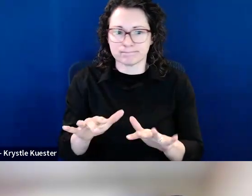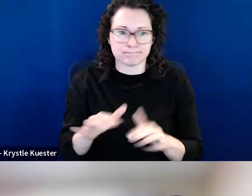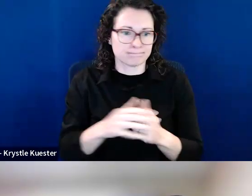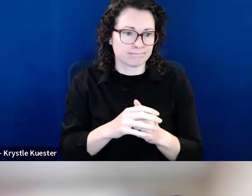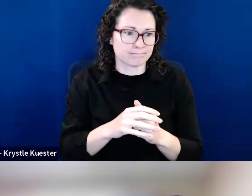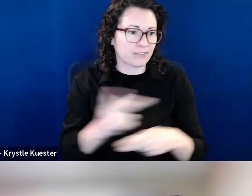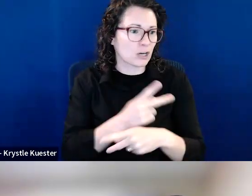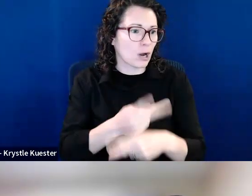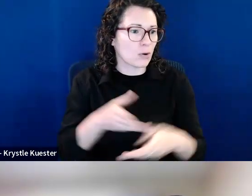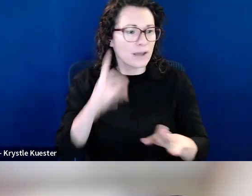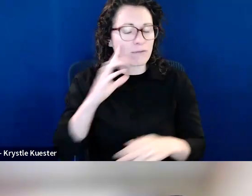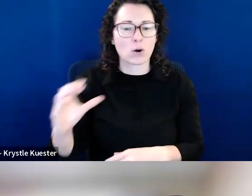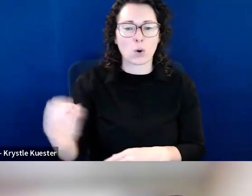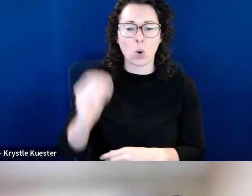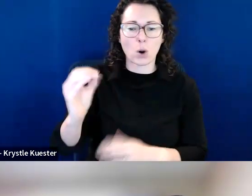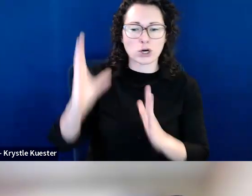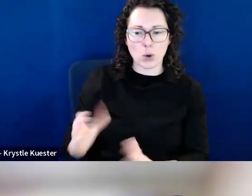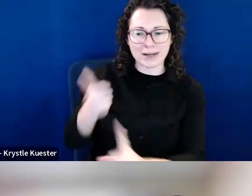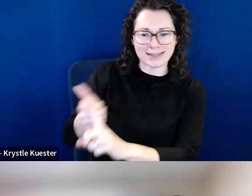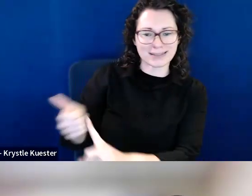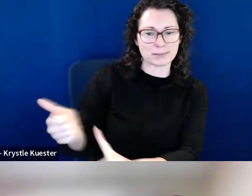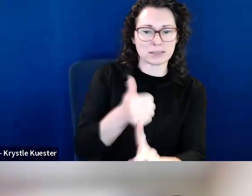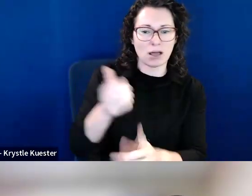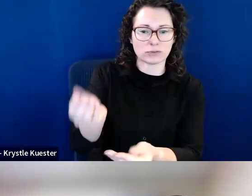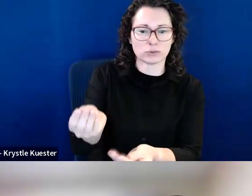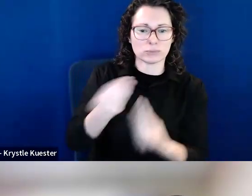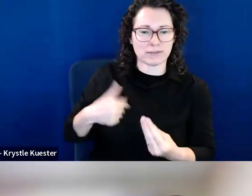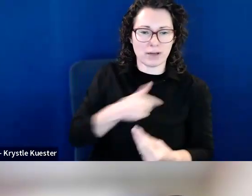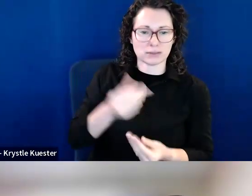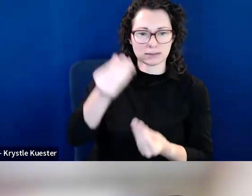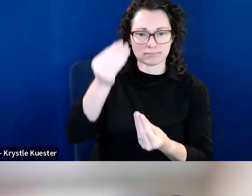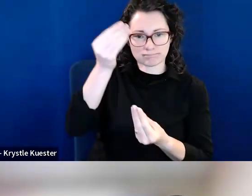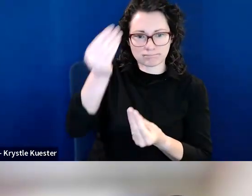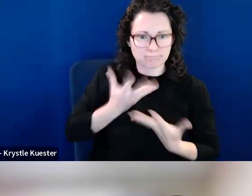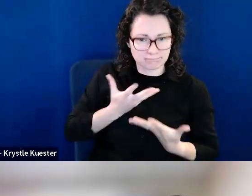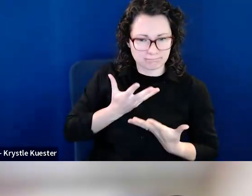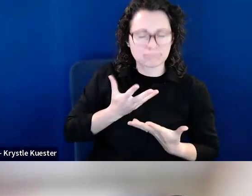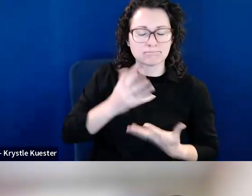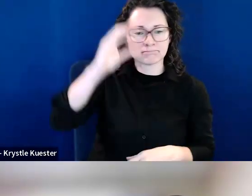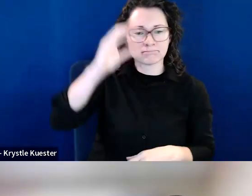for Oregonians to give us direct input. Um it's really important to Senator Wyden um that while he